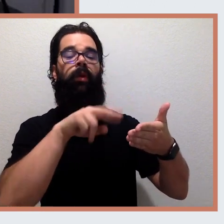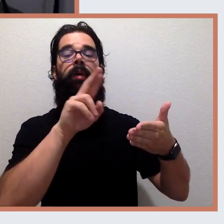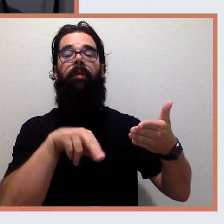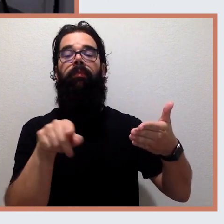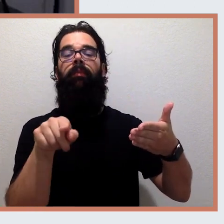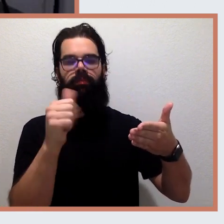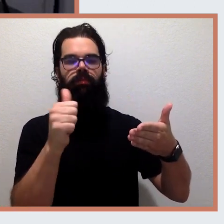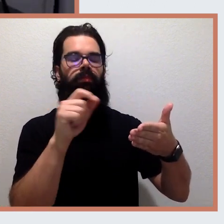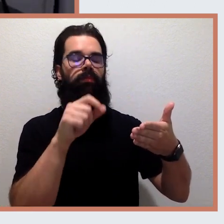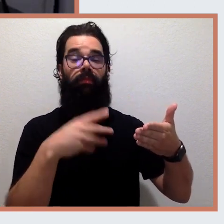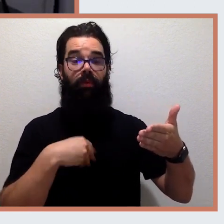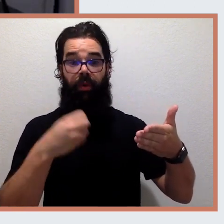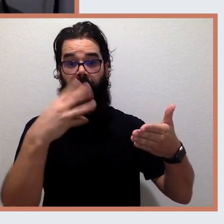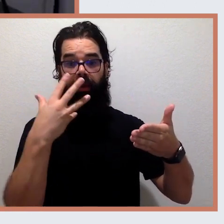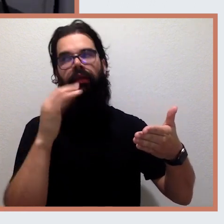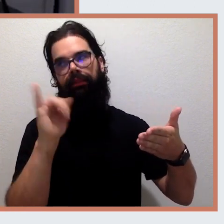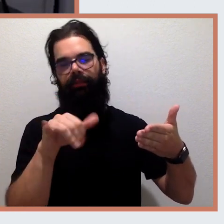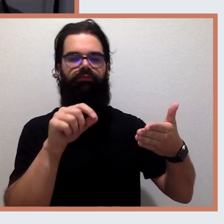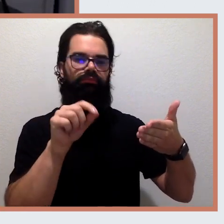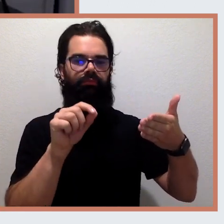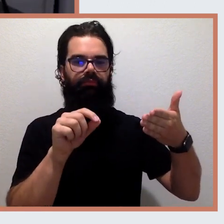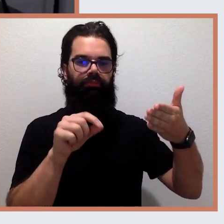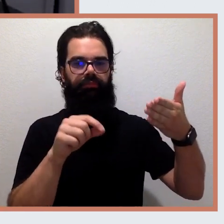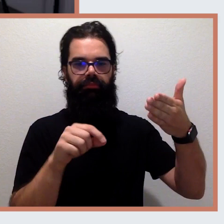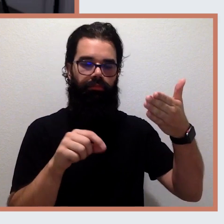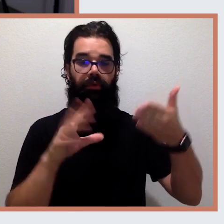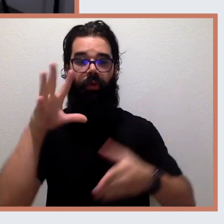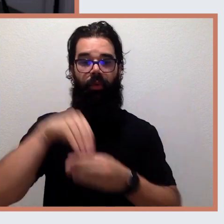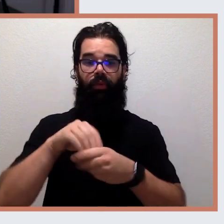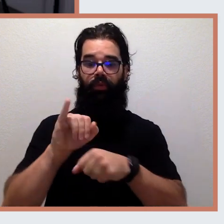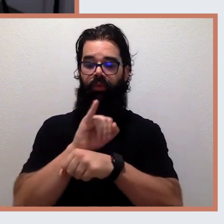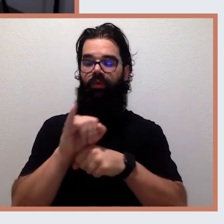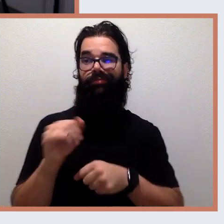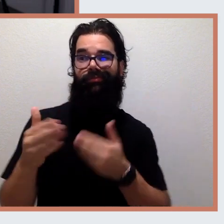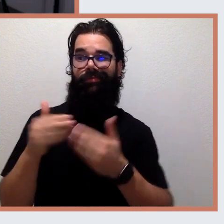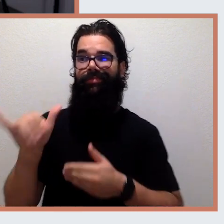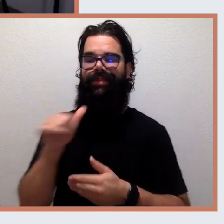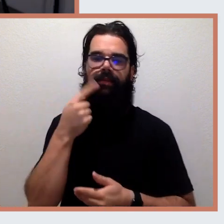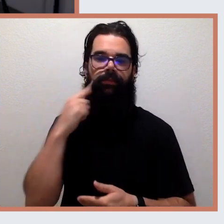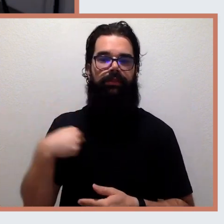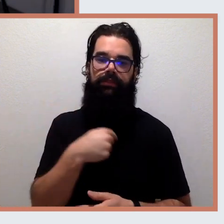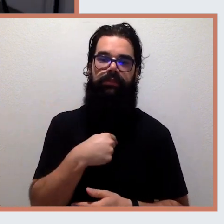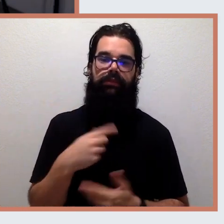started the MENA Advocacy. It's like that check mark, you know, when you go on a resume and it's like, "Caucasian, this, this, that."